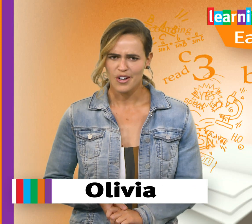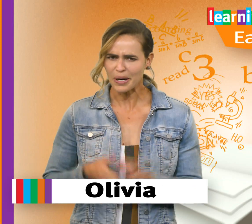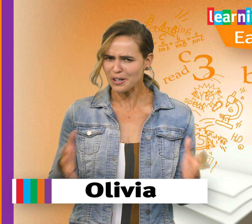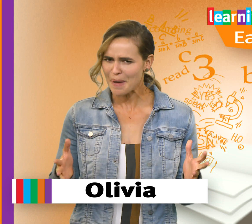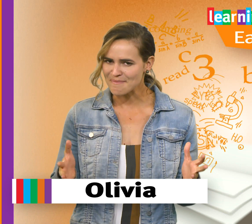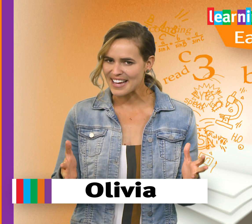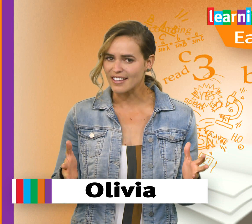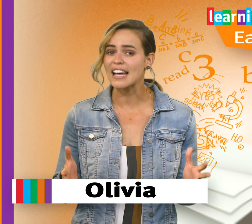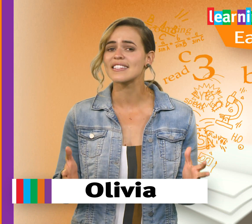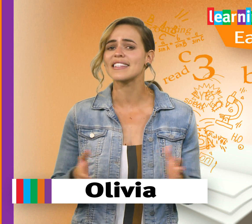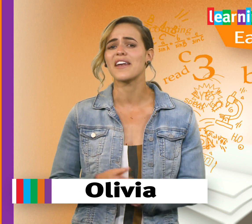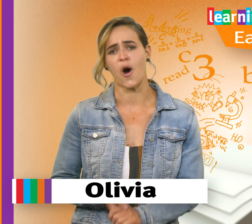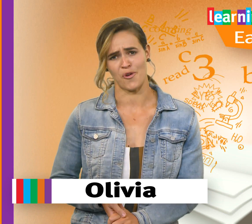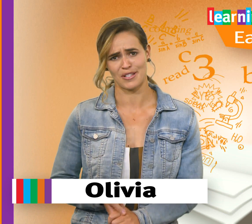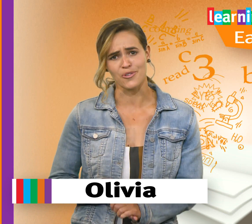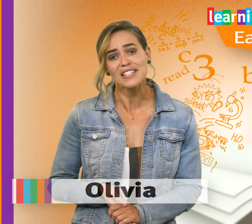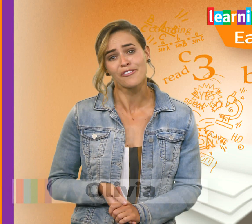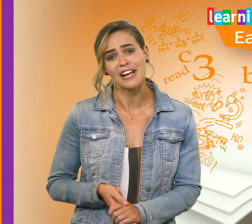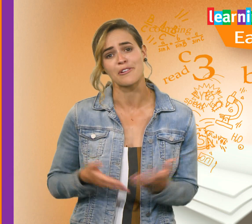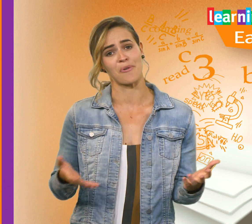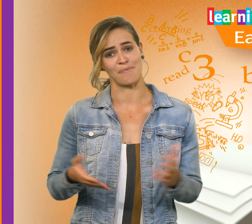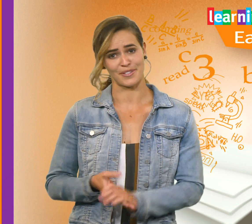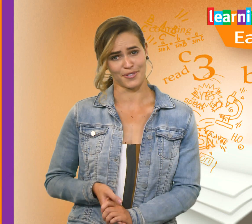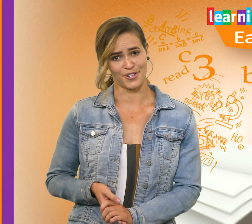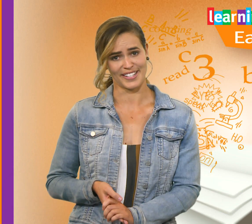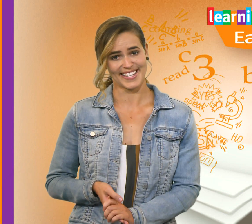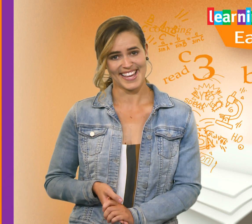We’re all about making lessons at home stress-free for primary school students,